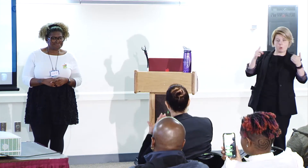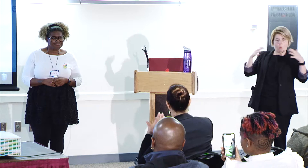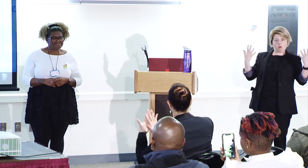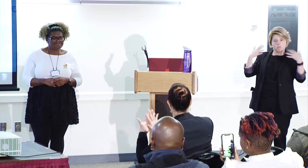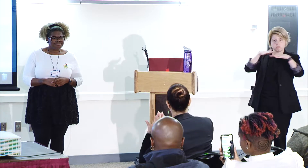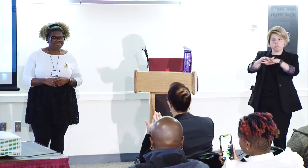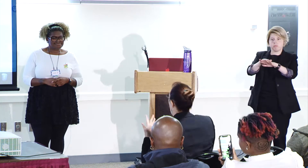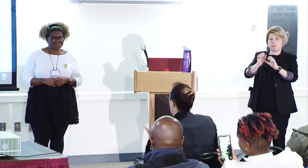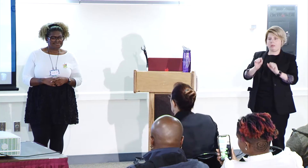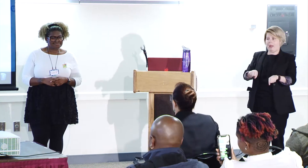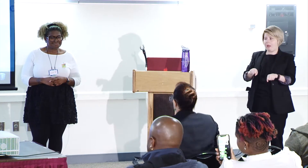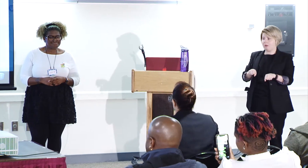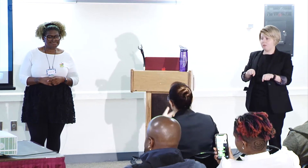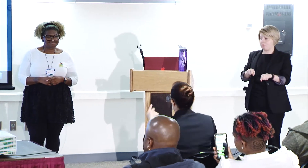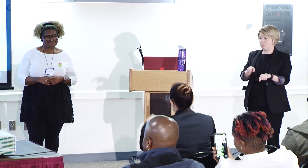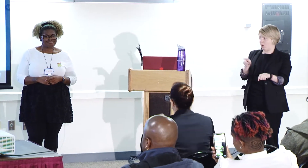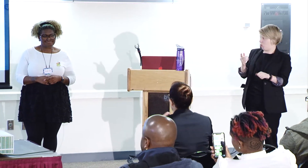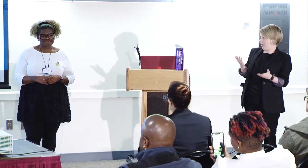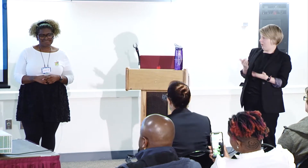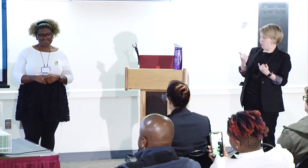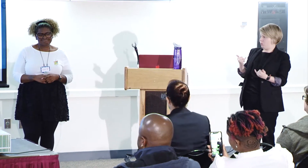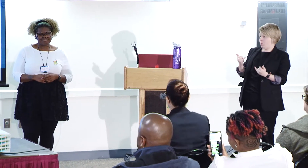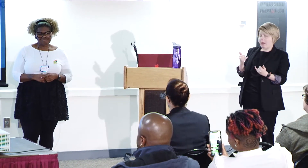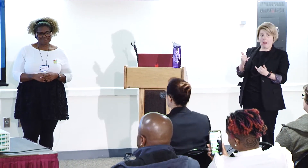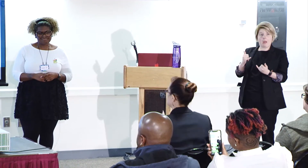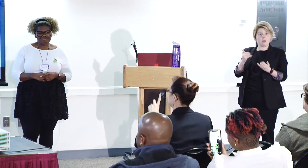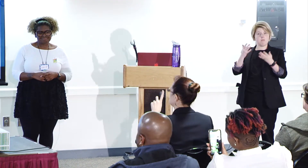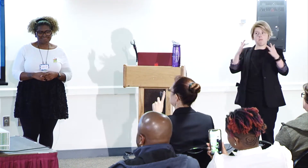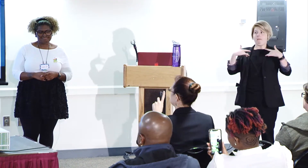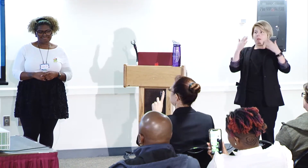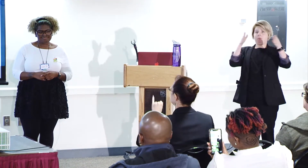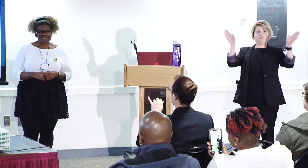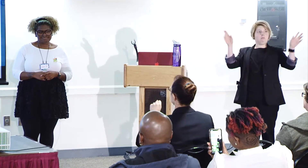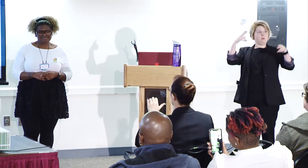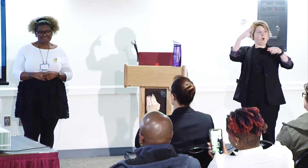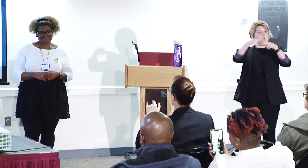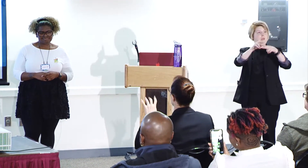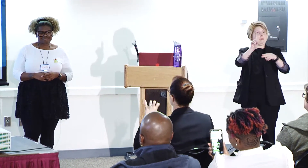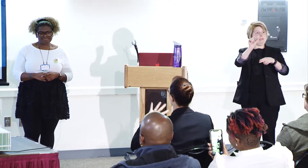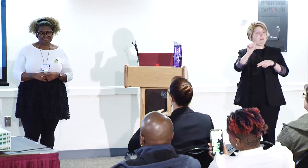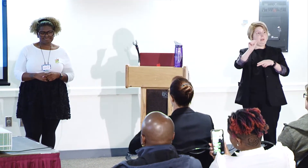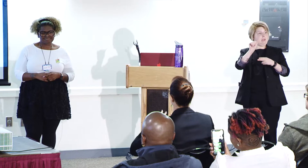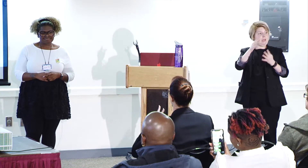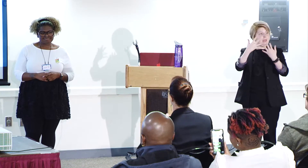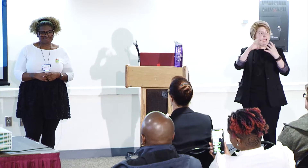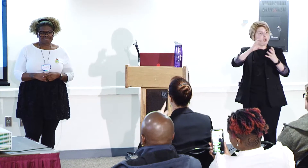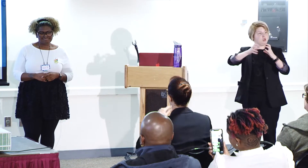Like, the fact that you're here today at an event that's called the Disability Intersectionality Summit.